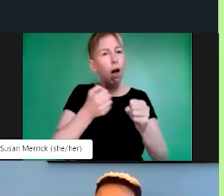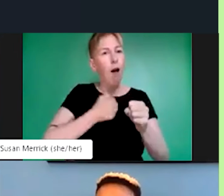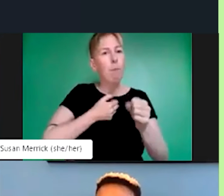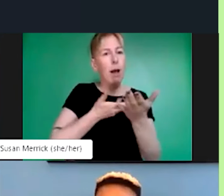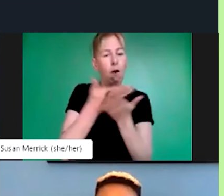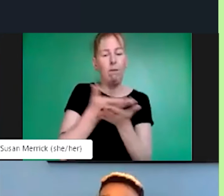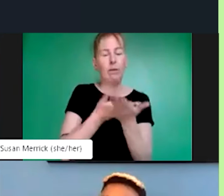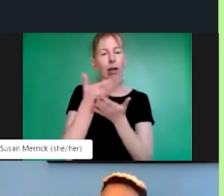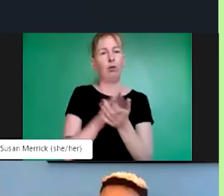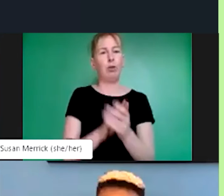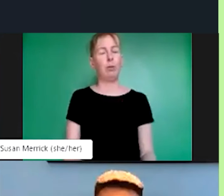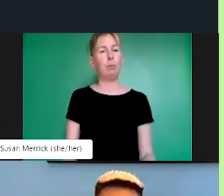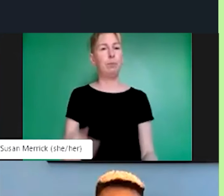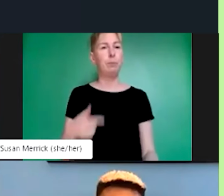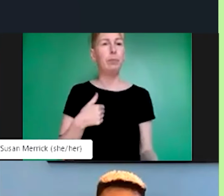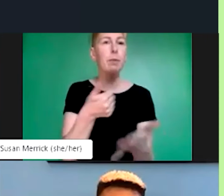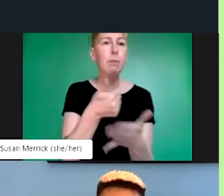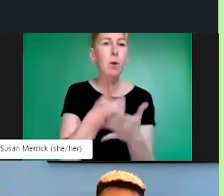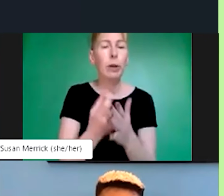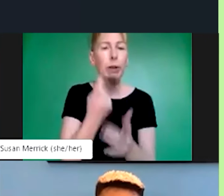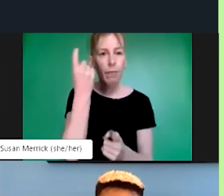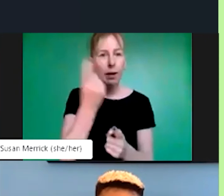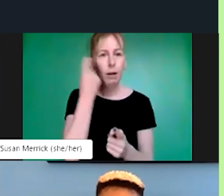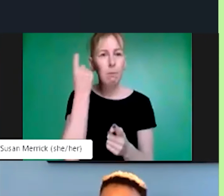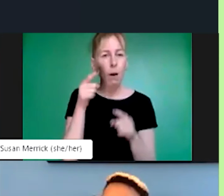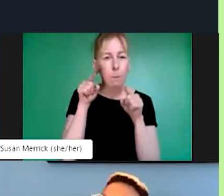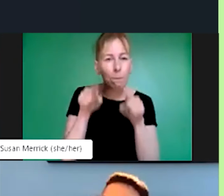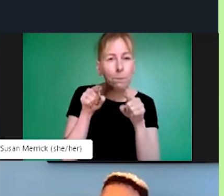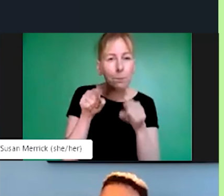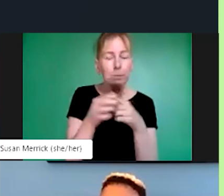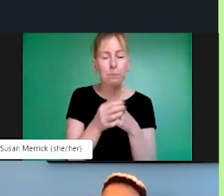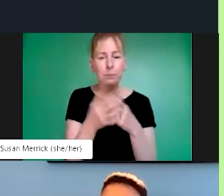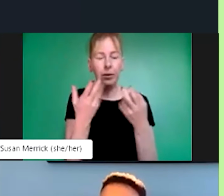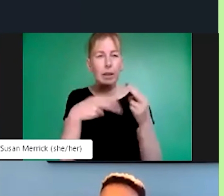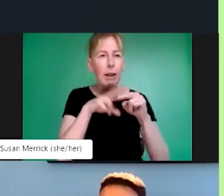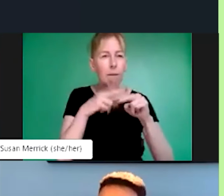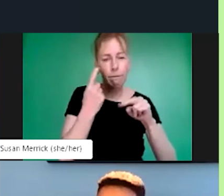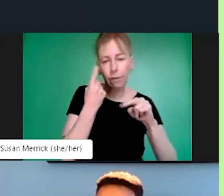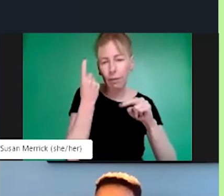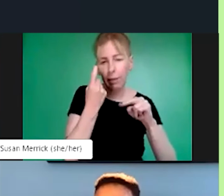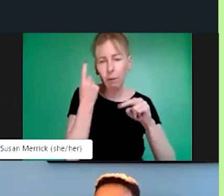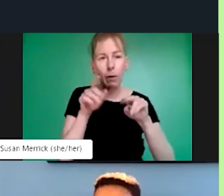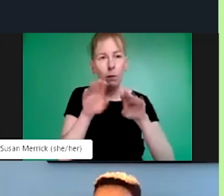I'm looking at thinking about the table, the construction of the table within a